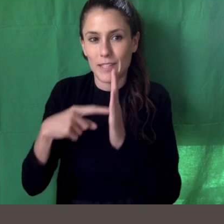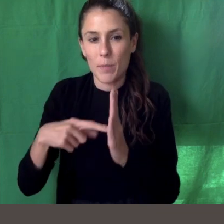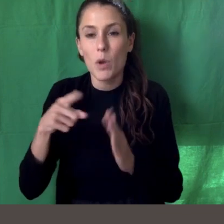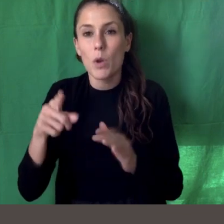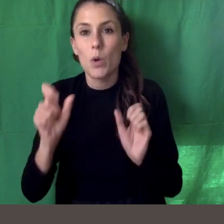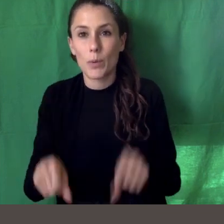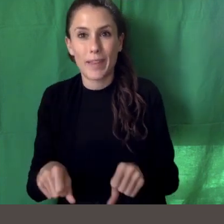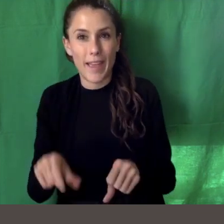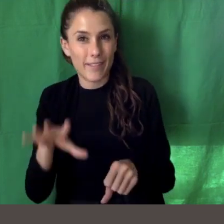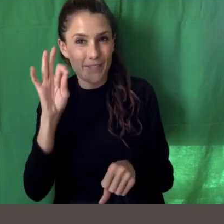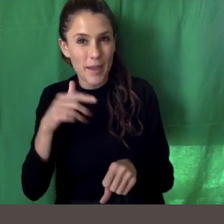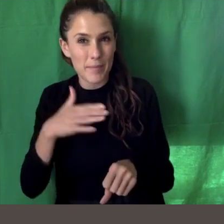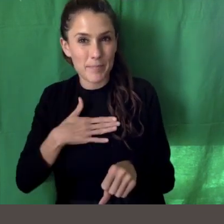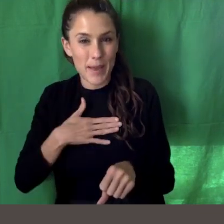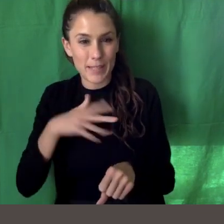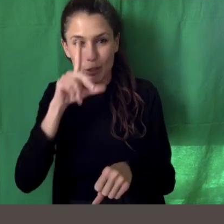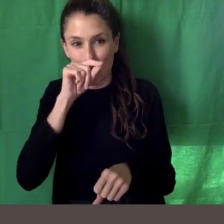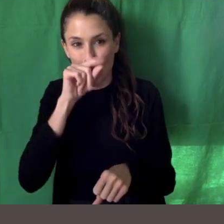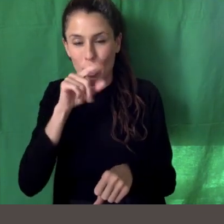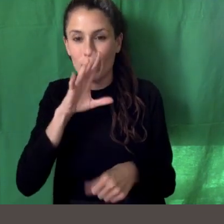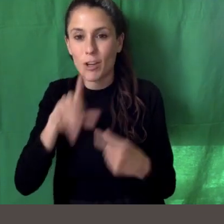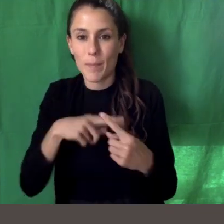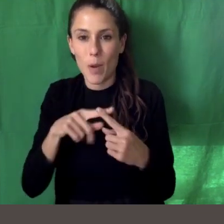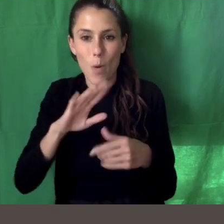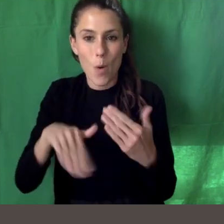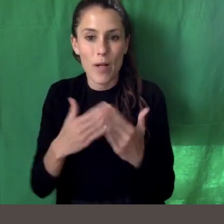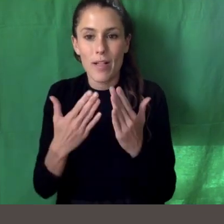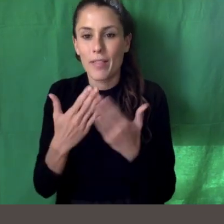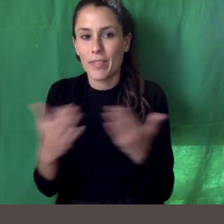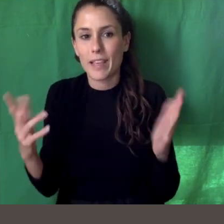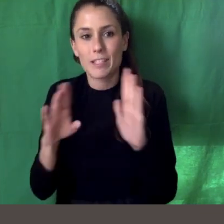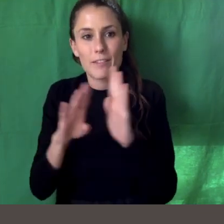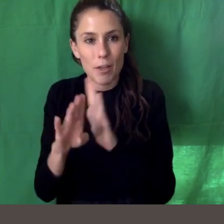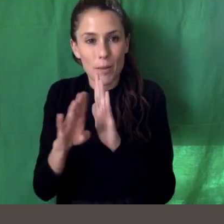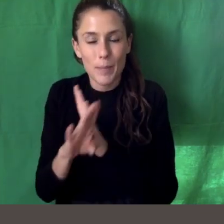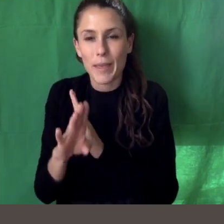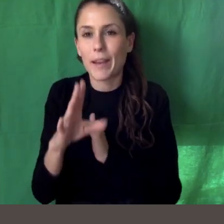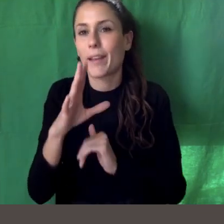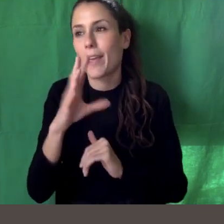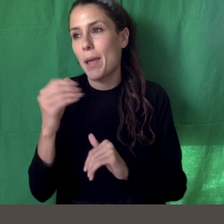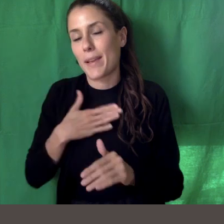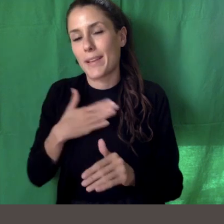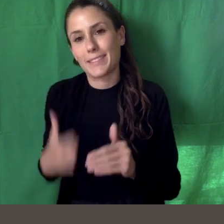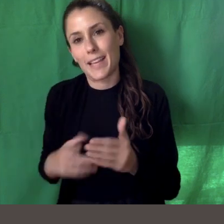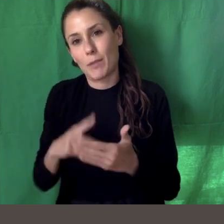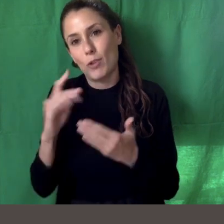Twitter, I talk about all things development, also sharing progress on my side projects.